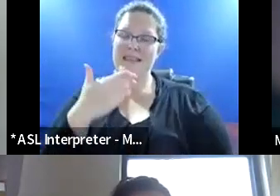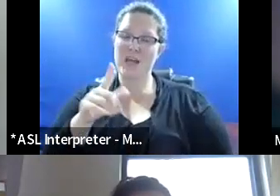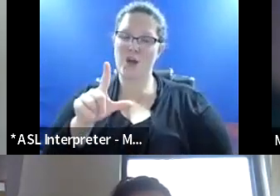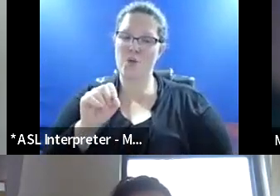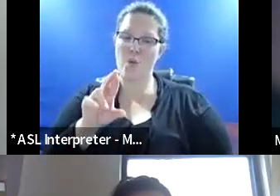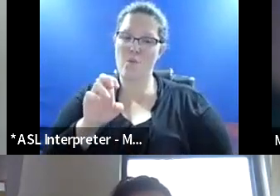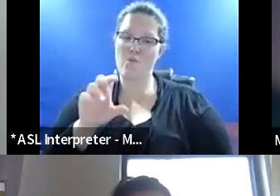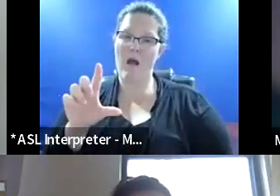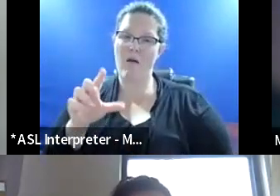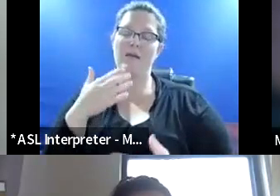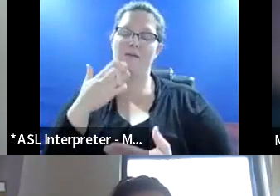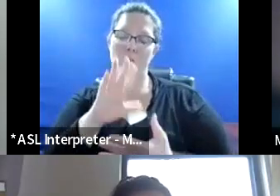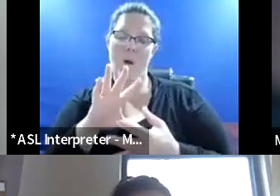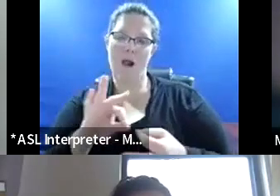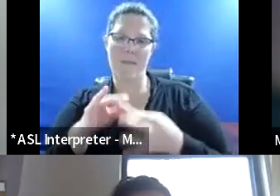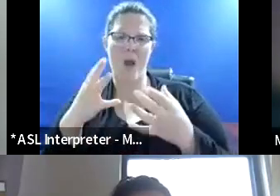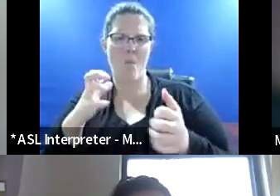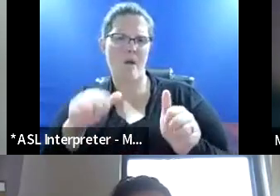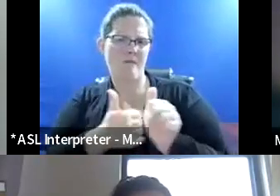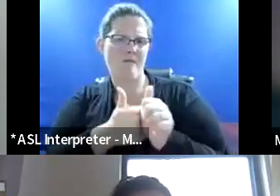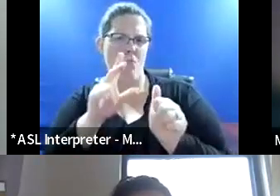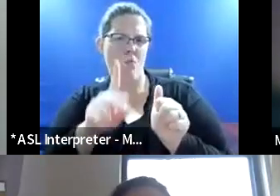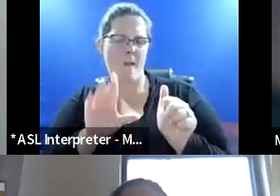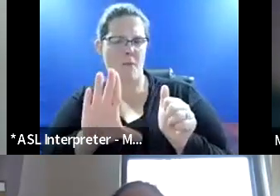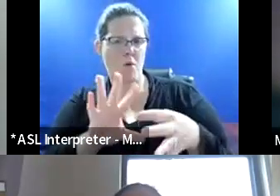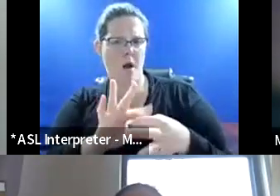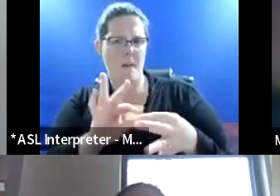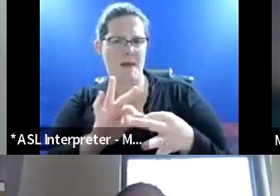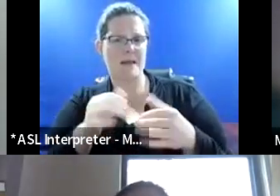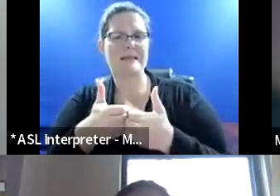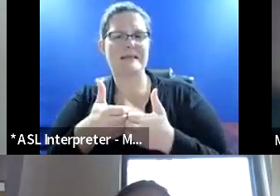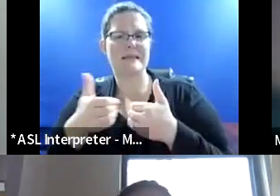IT'S ALWAYS GOOD TO HEAR. JANE, DID YOU HAVE ANOTHER THOUGHT?